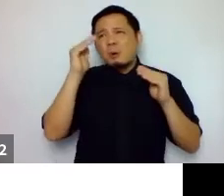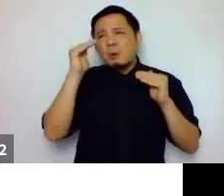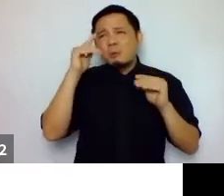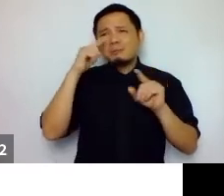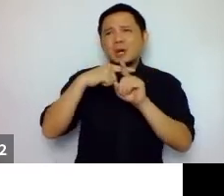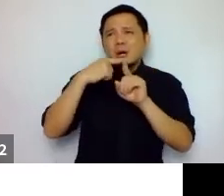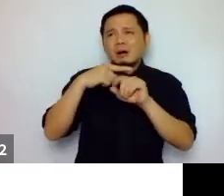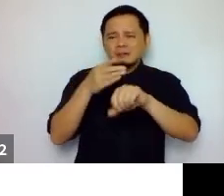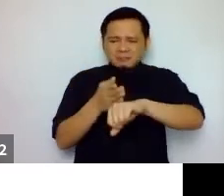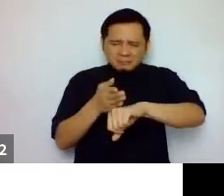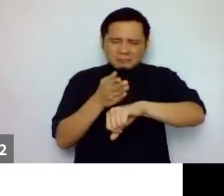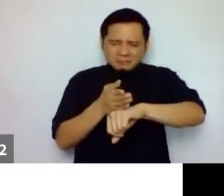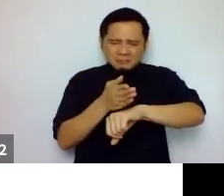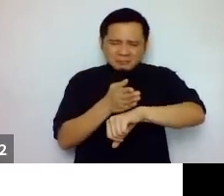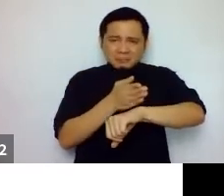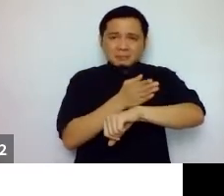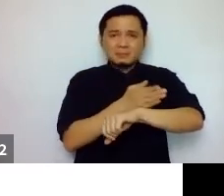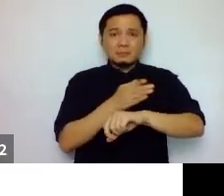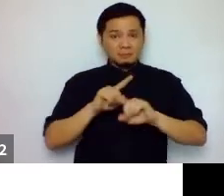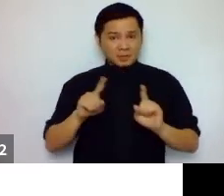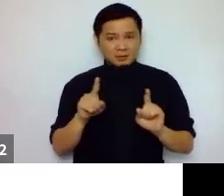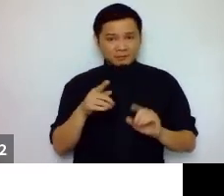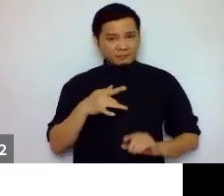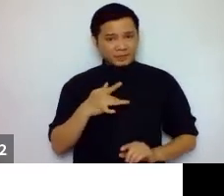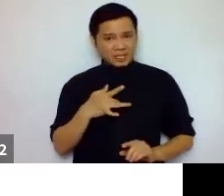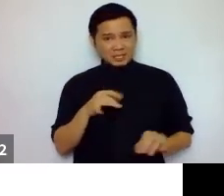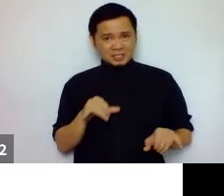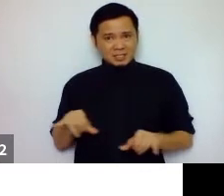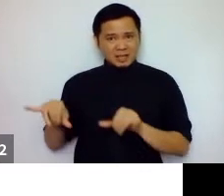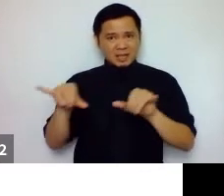But the feeling that’s common across all of us, we call it longing.